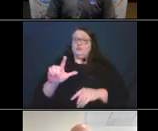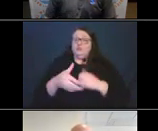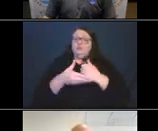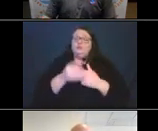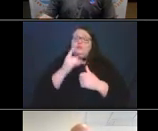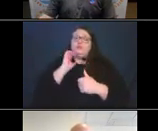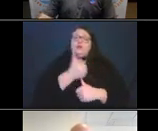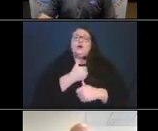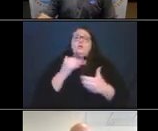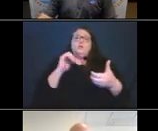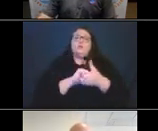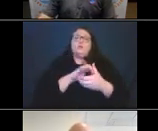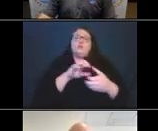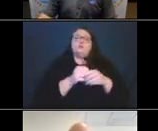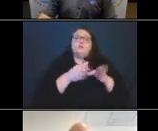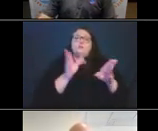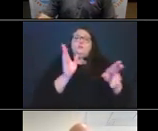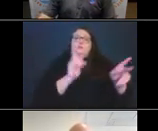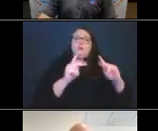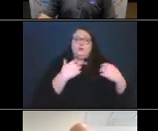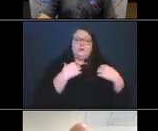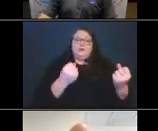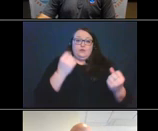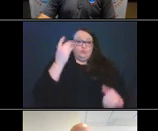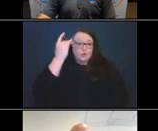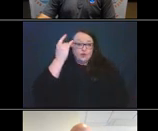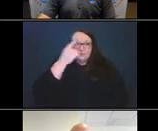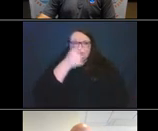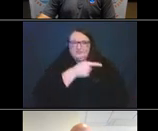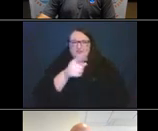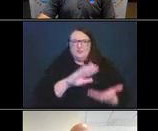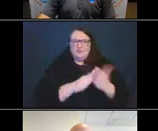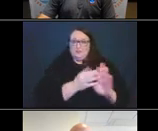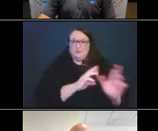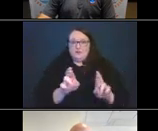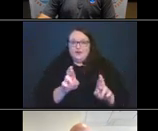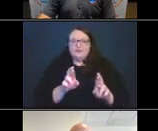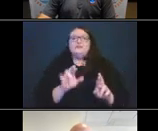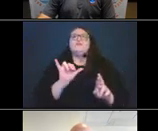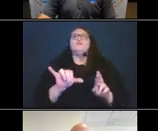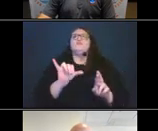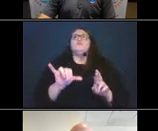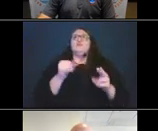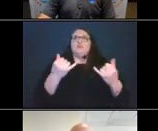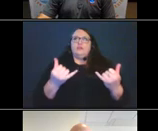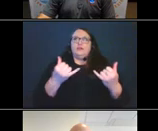health because it gives preparedness. It gives us the opportunity to look forward and say, hey,